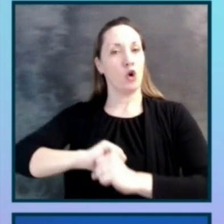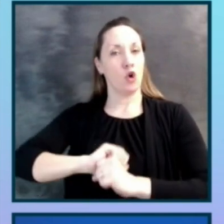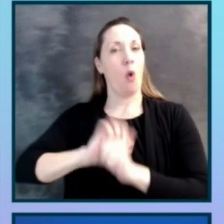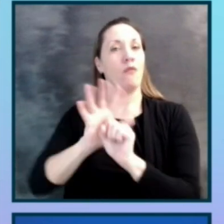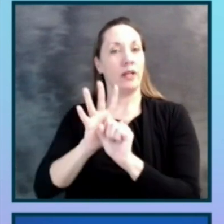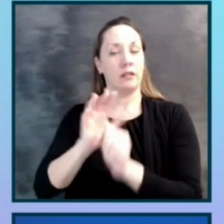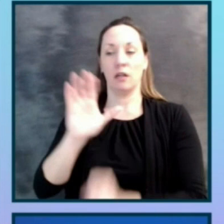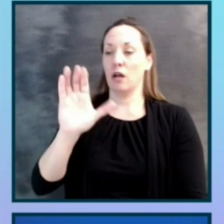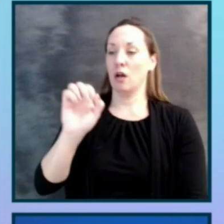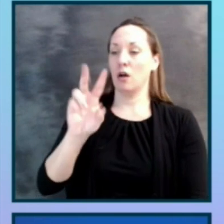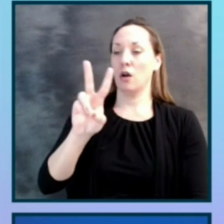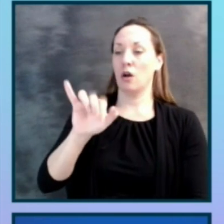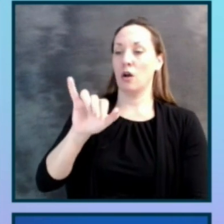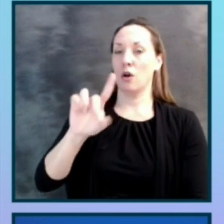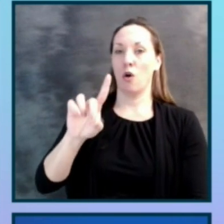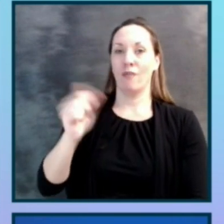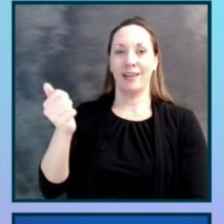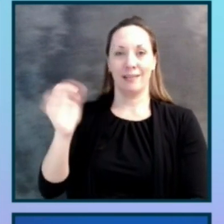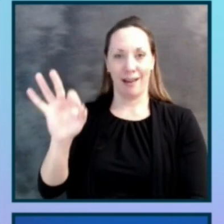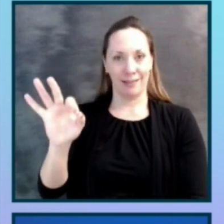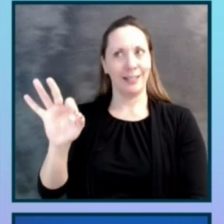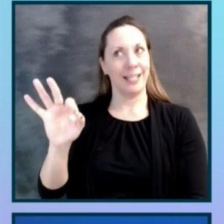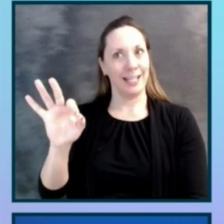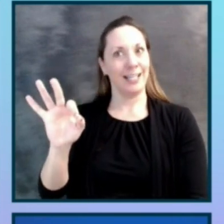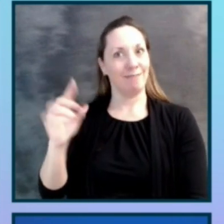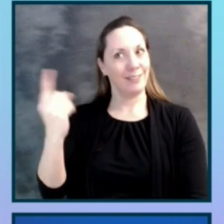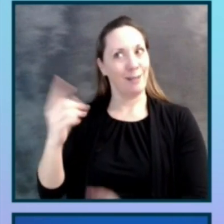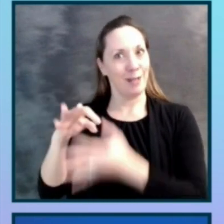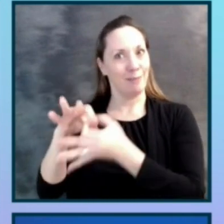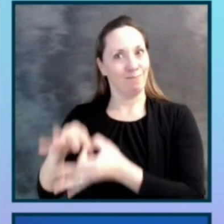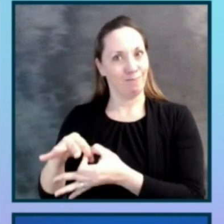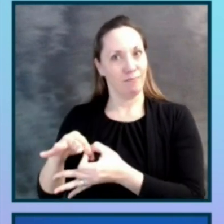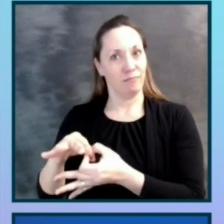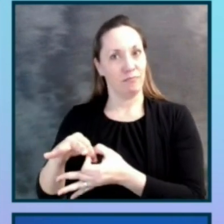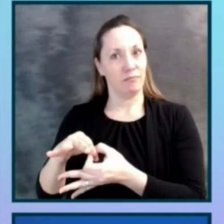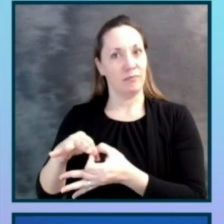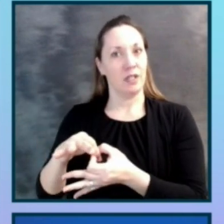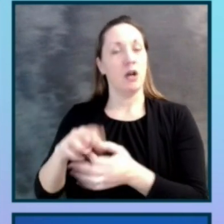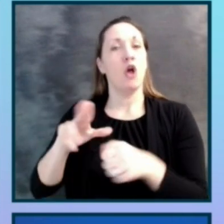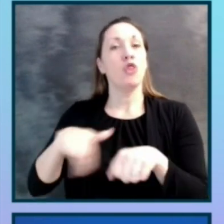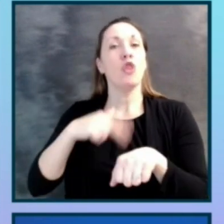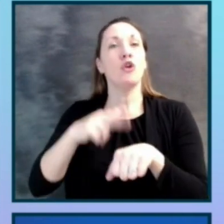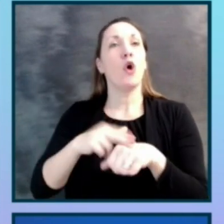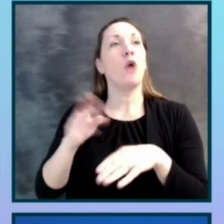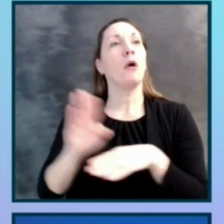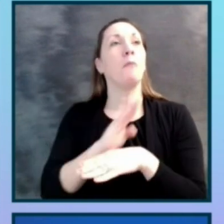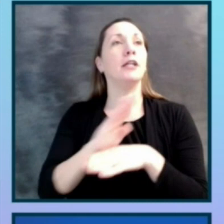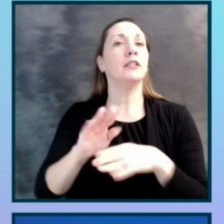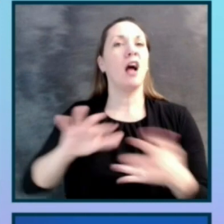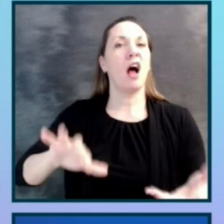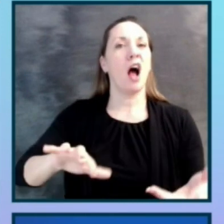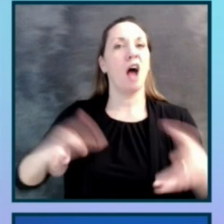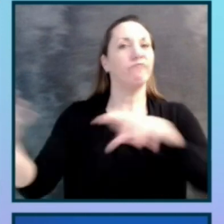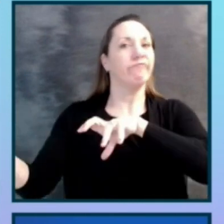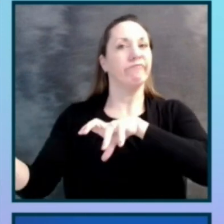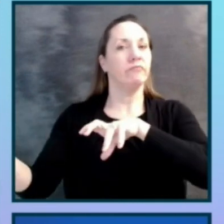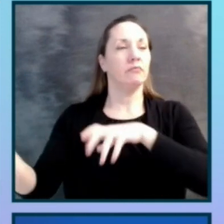to do with it. And it really disrupted the usual way of doing business, from banking to schooling, to remote working,